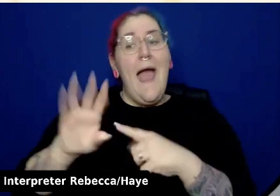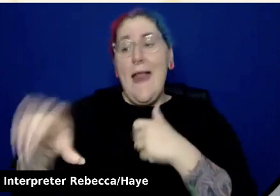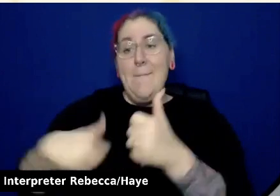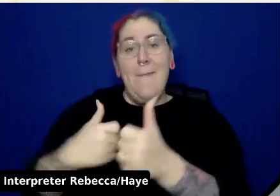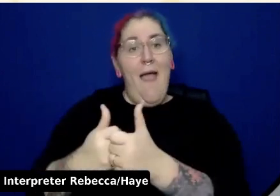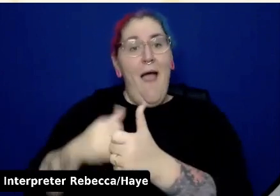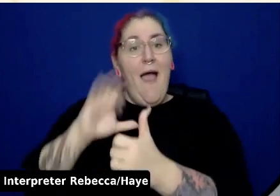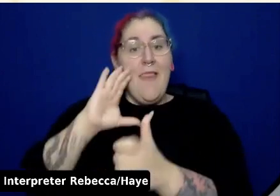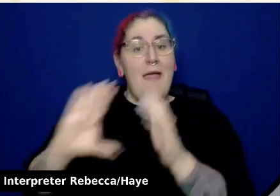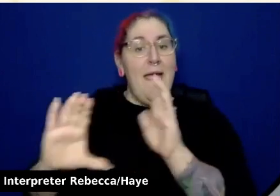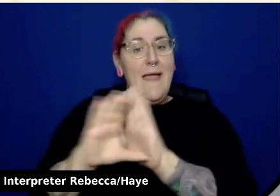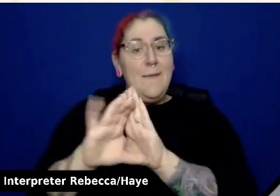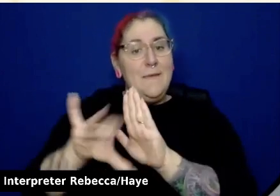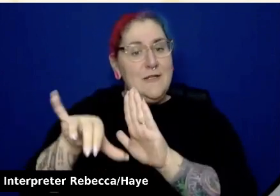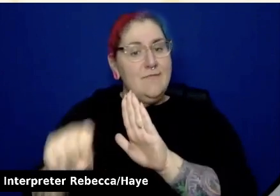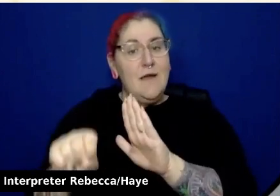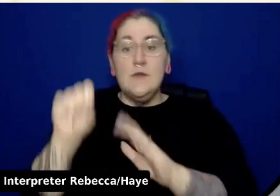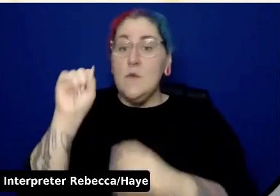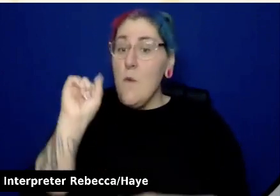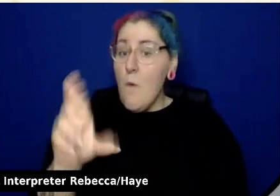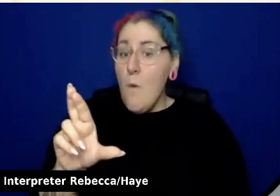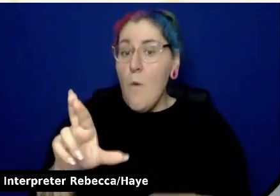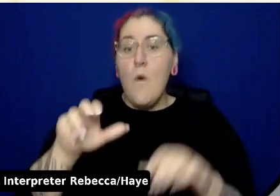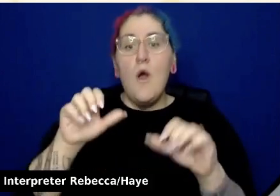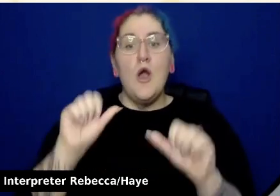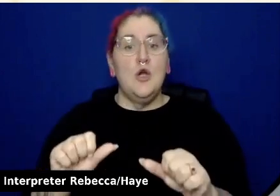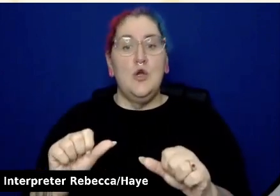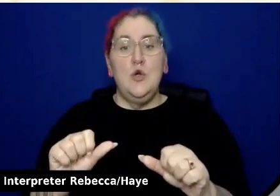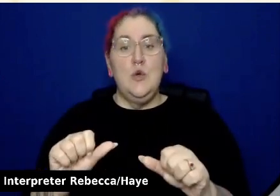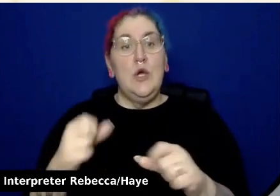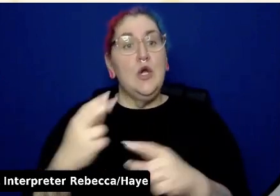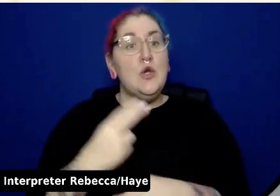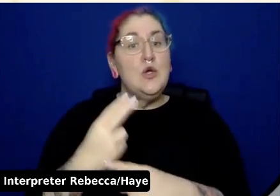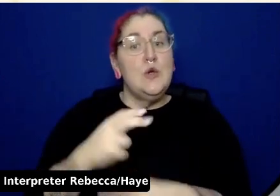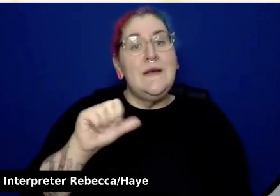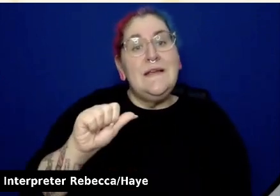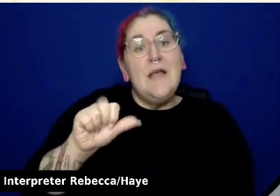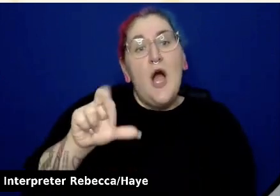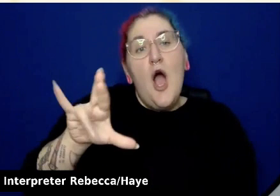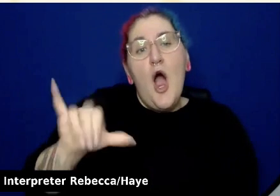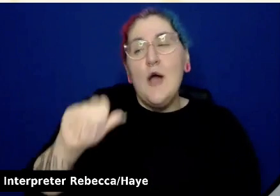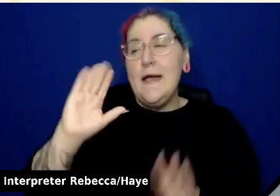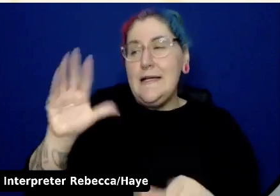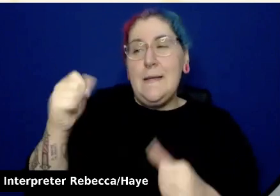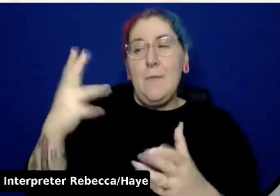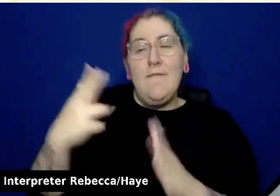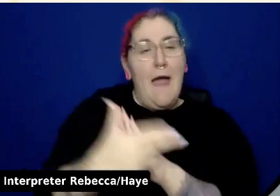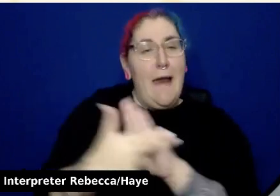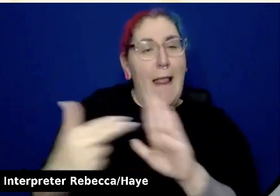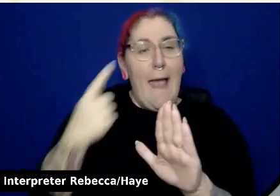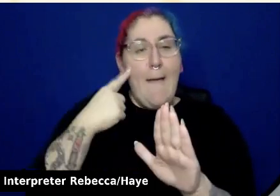to bind the label elements with form fields. But if you think that ARIA is the right solution, what should you do?